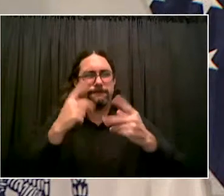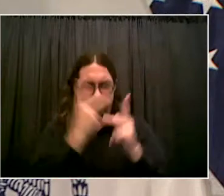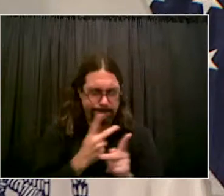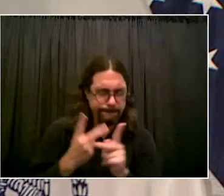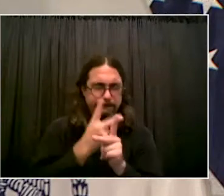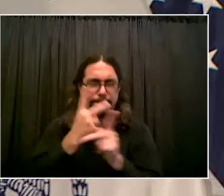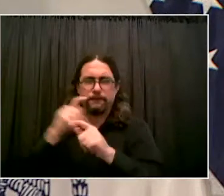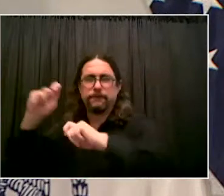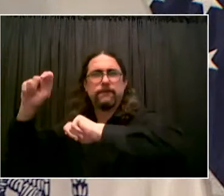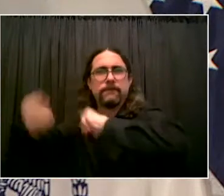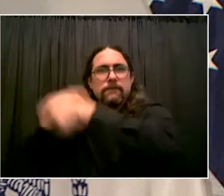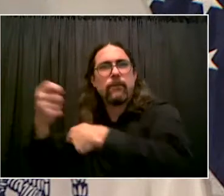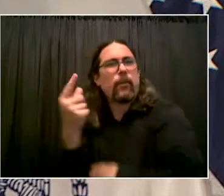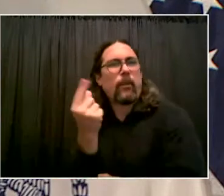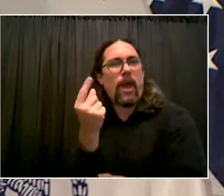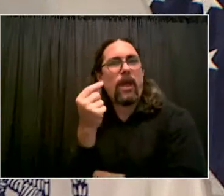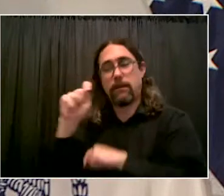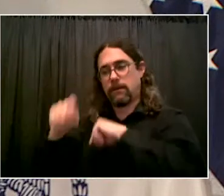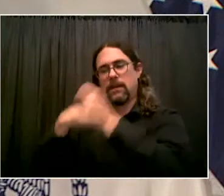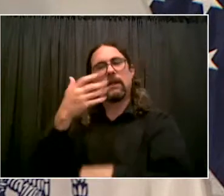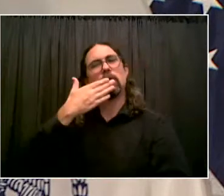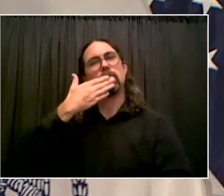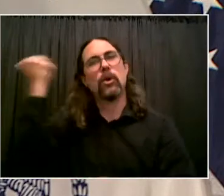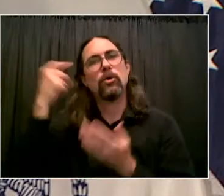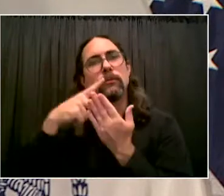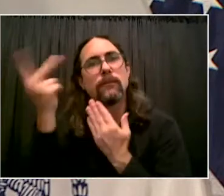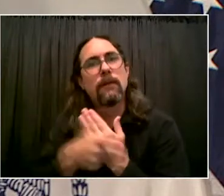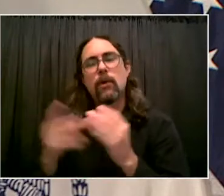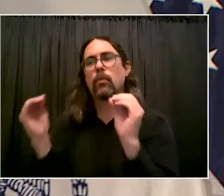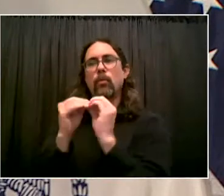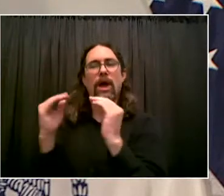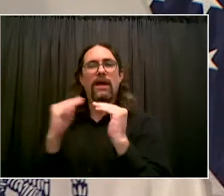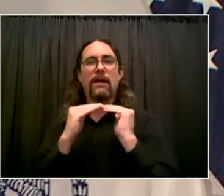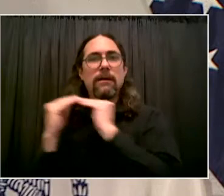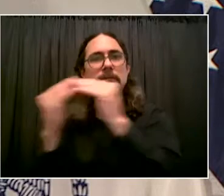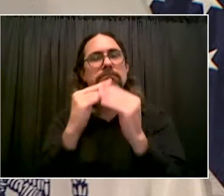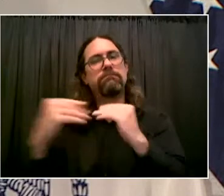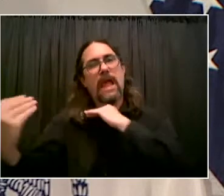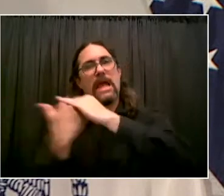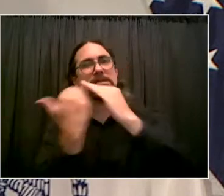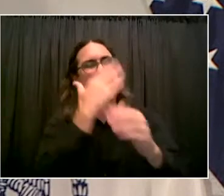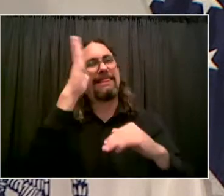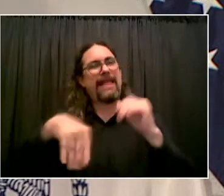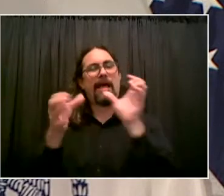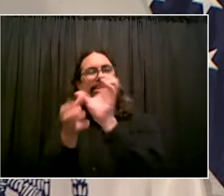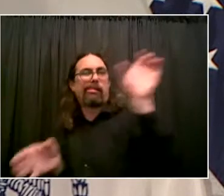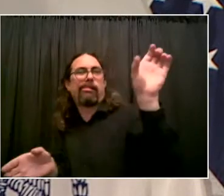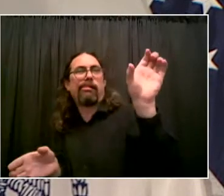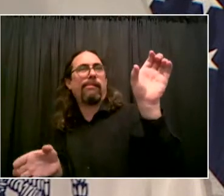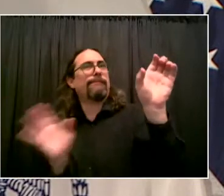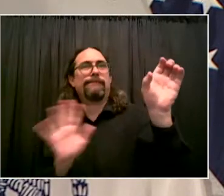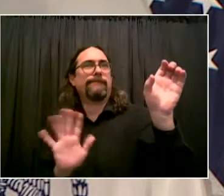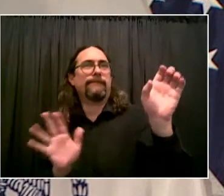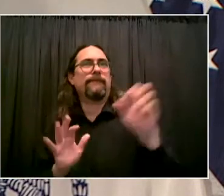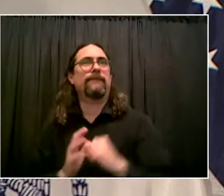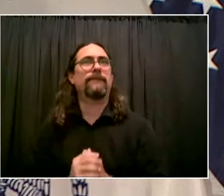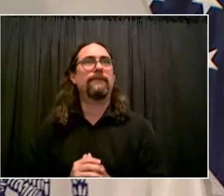AND WE WL ILBE ANNOUNCING IT IN SEPTEMBER. BUT WHAT YOU